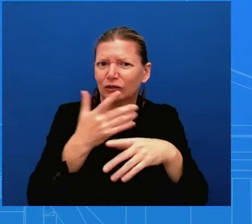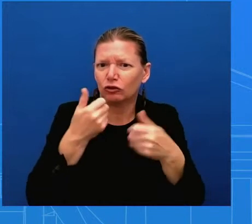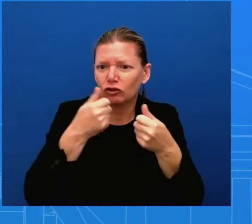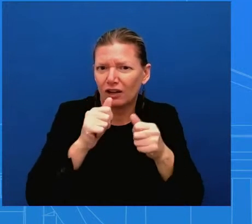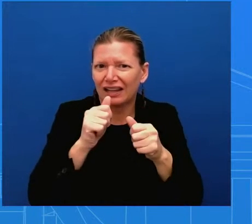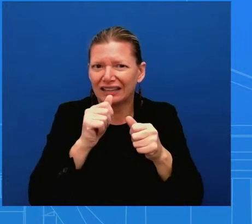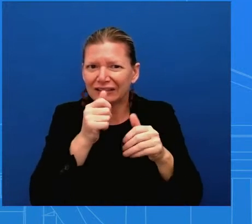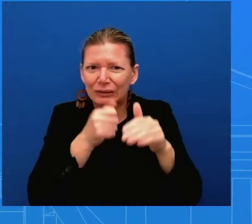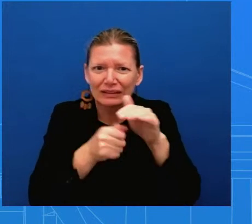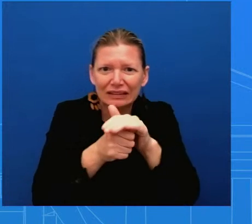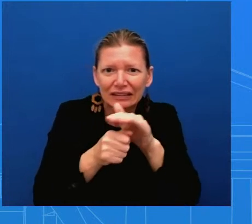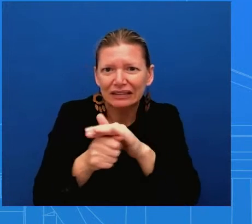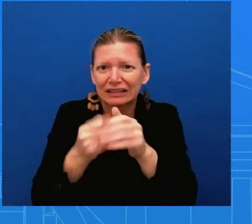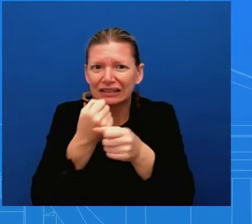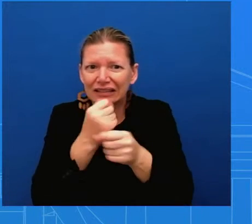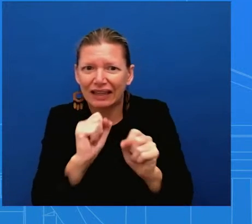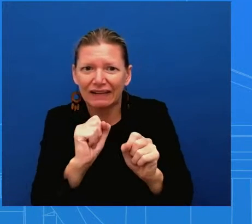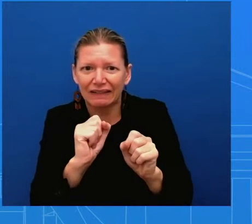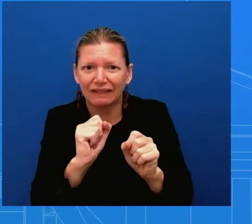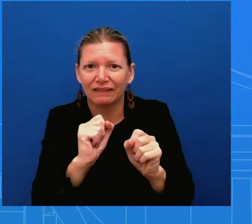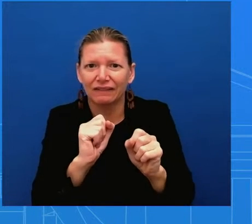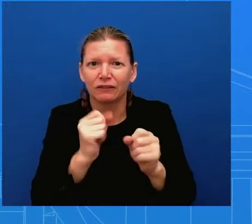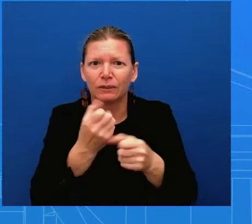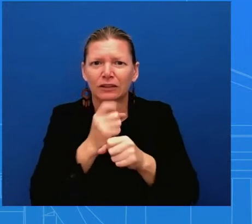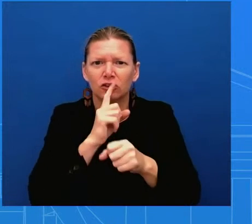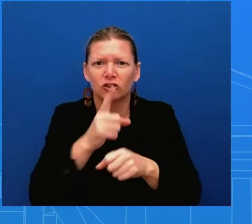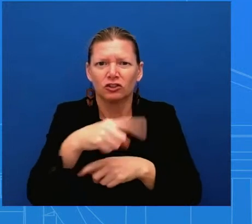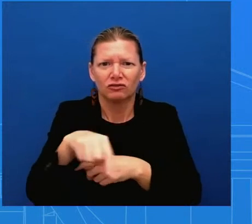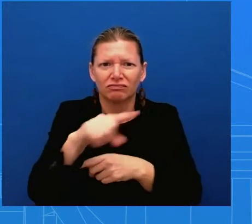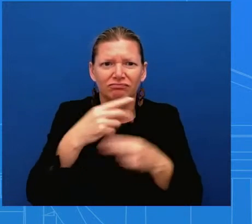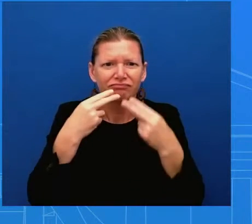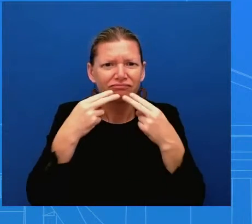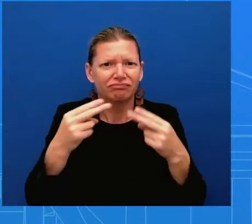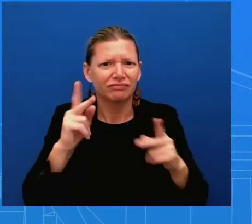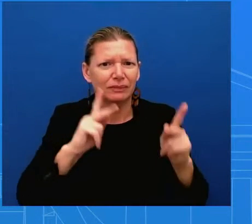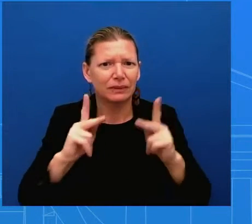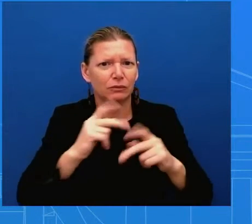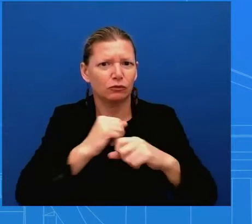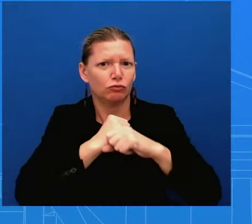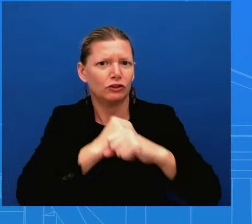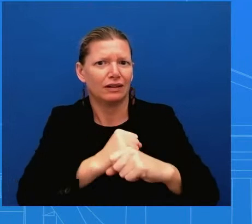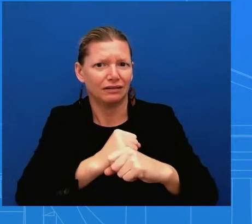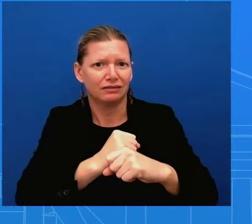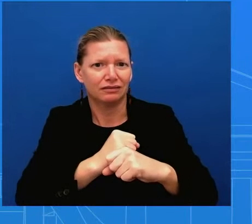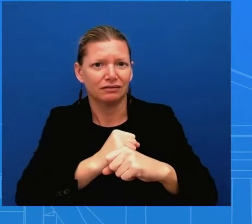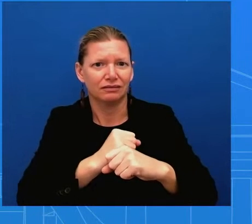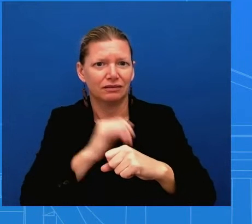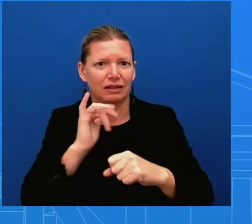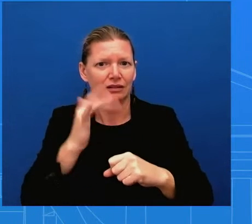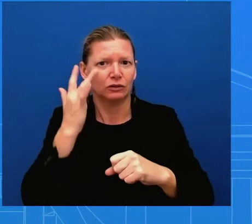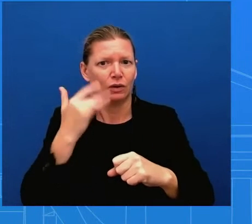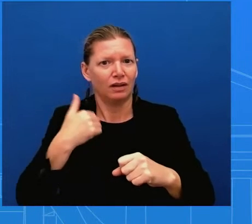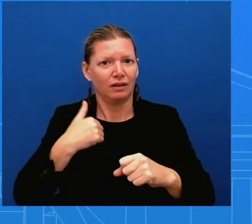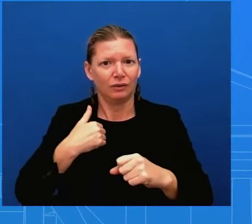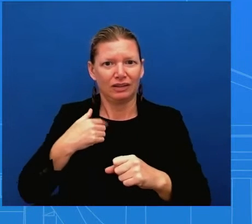those innocent civilian lives are protected. That's why we're -- we've made very clear -- very clear about our concerns